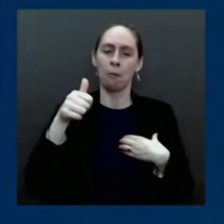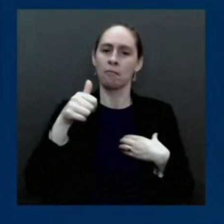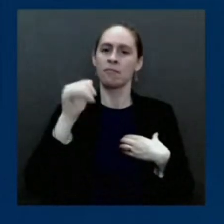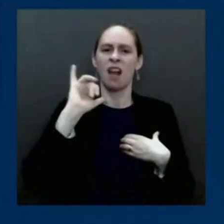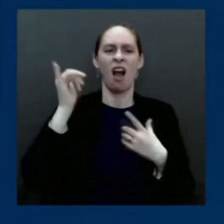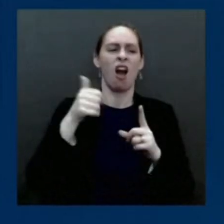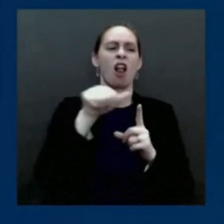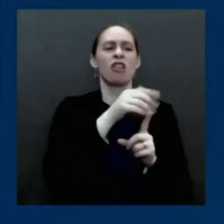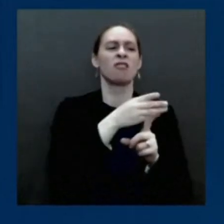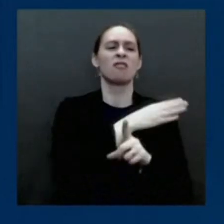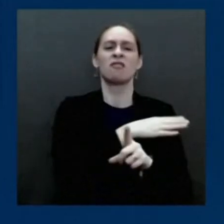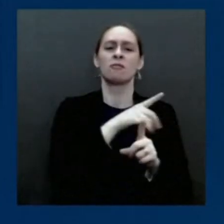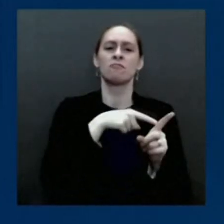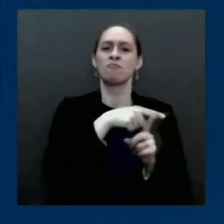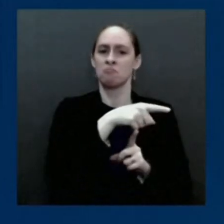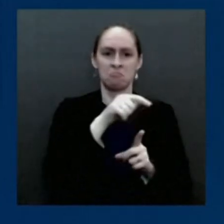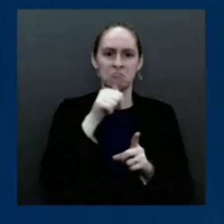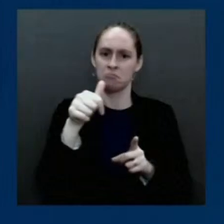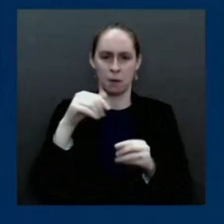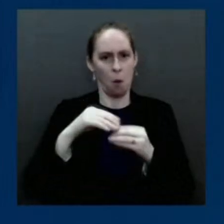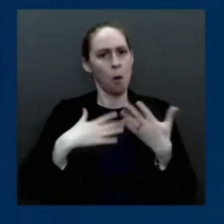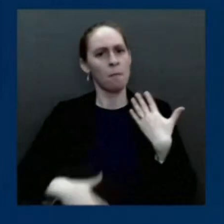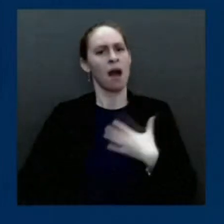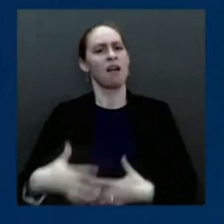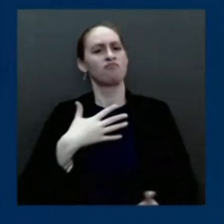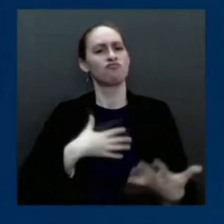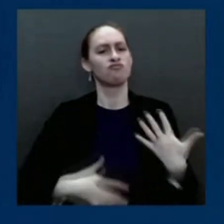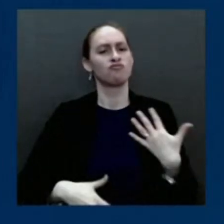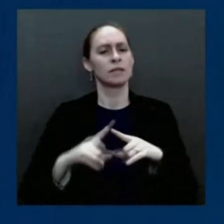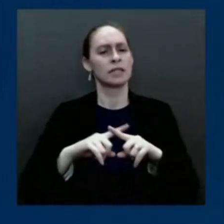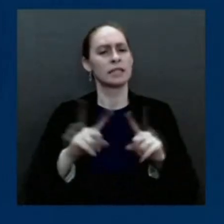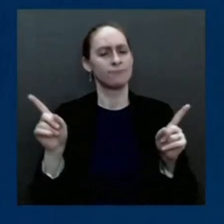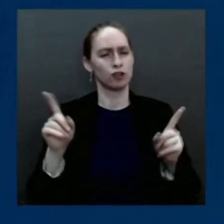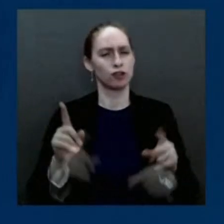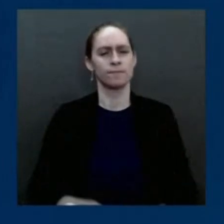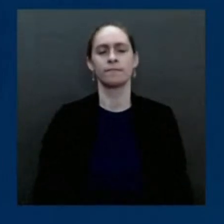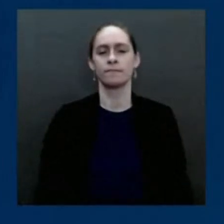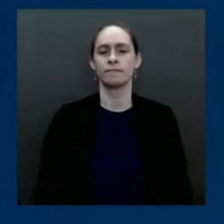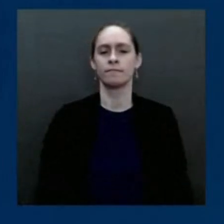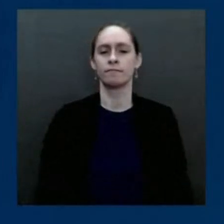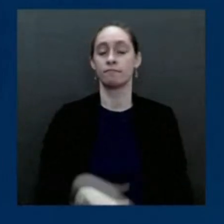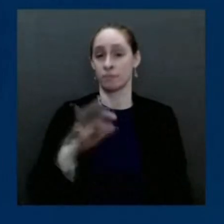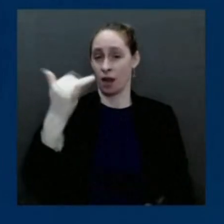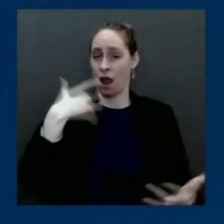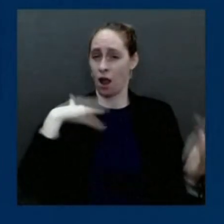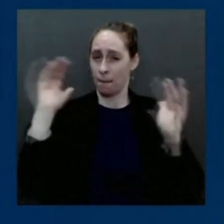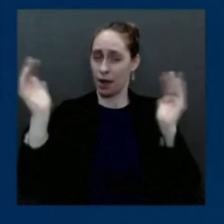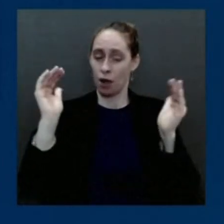UNIVERSITY OF TOKYO SHOW THAT OMICRON POORLY INFECTS AND